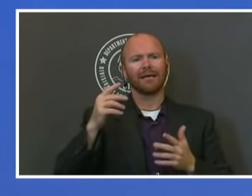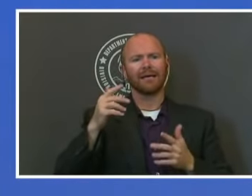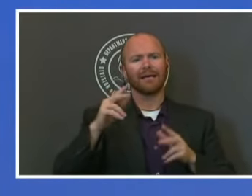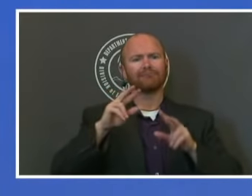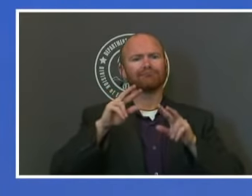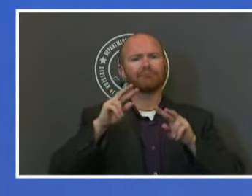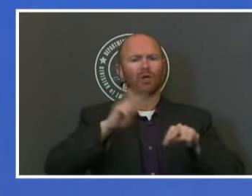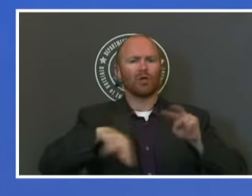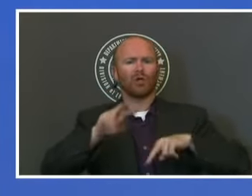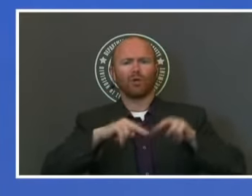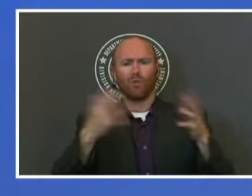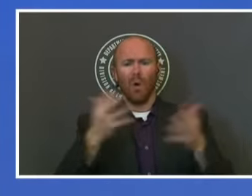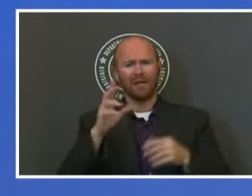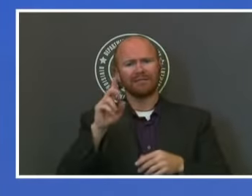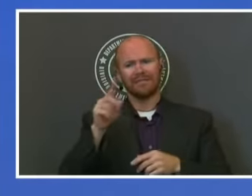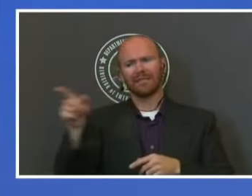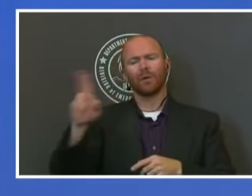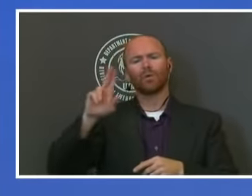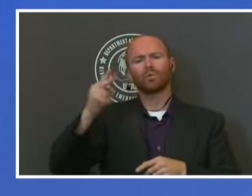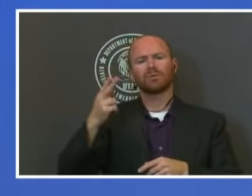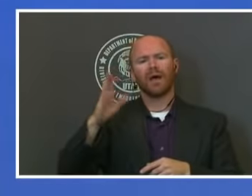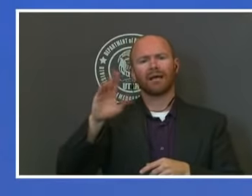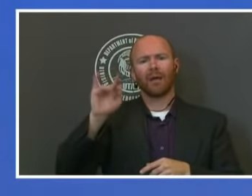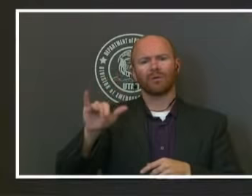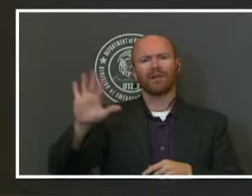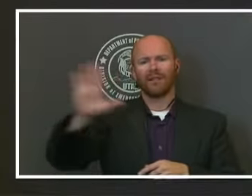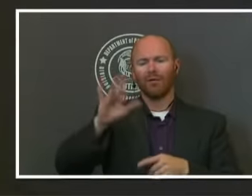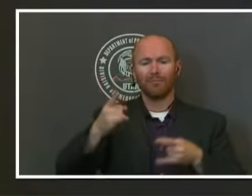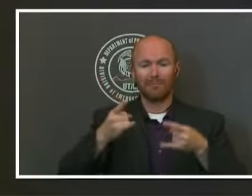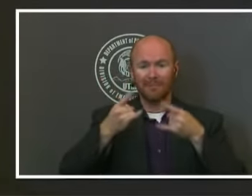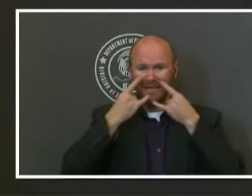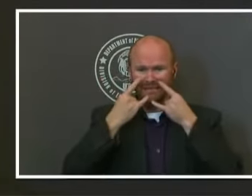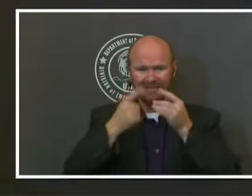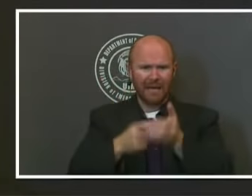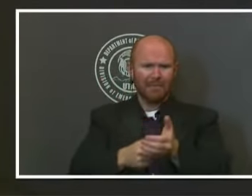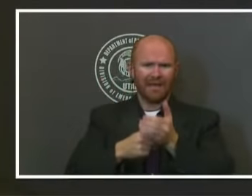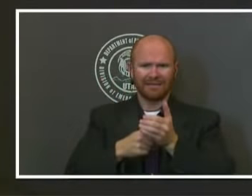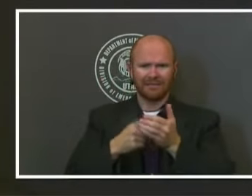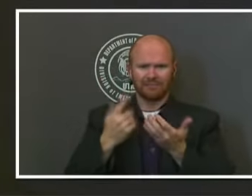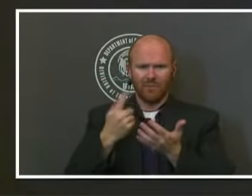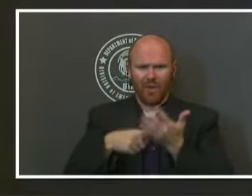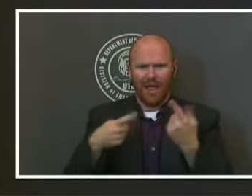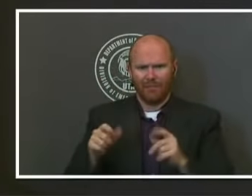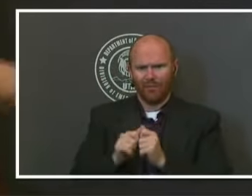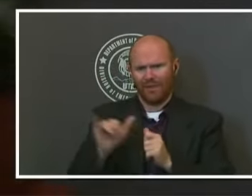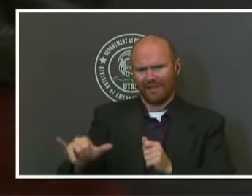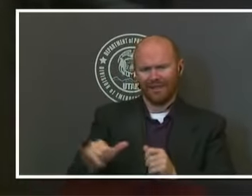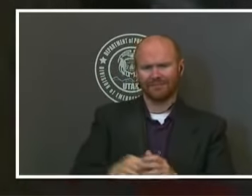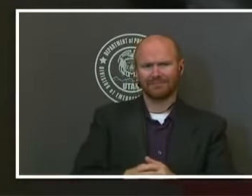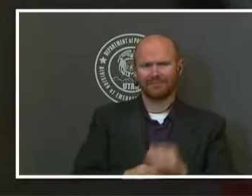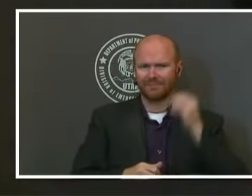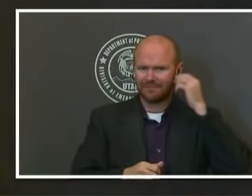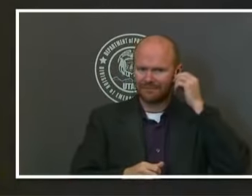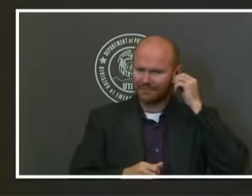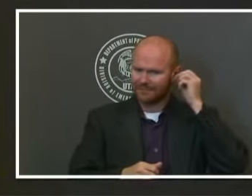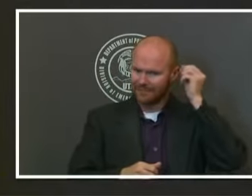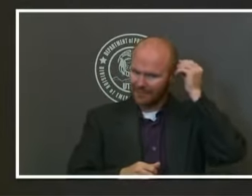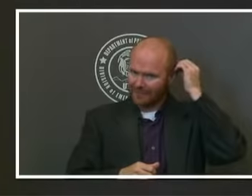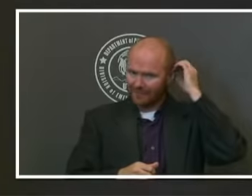do they have on cases in you